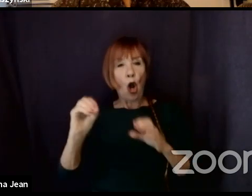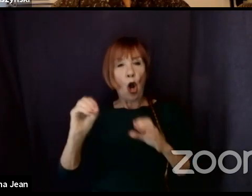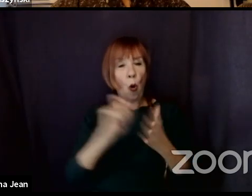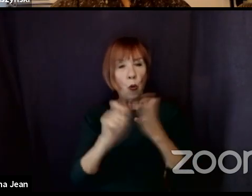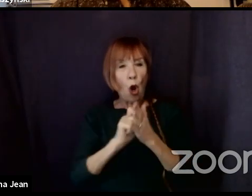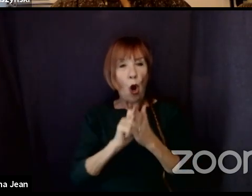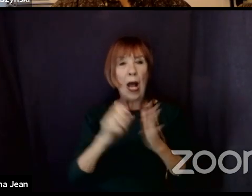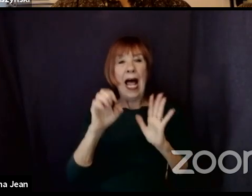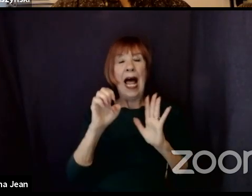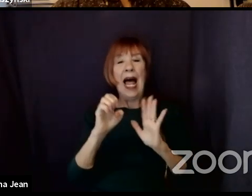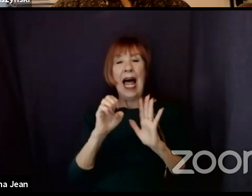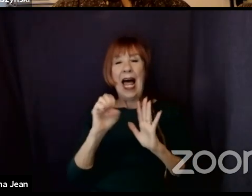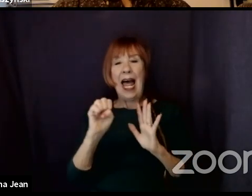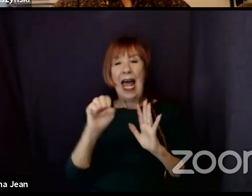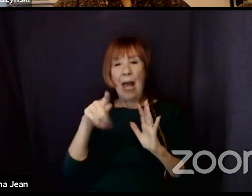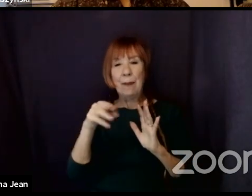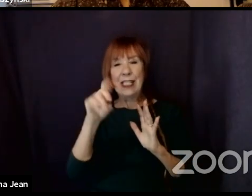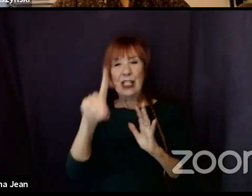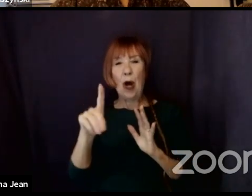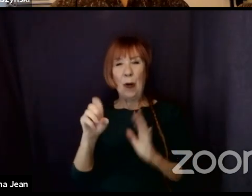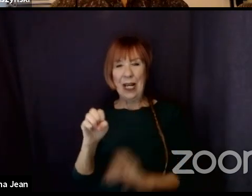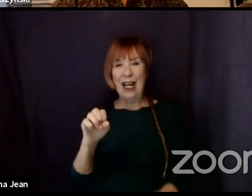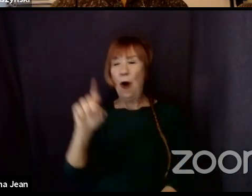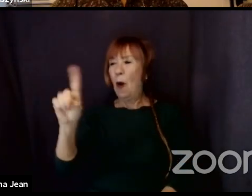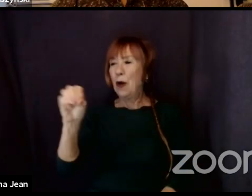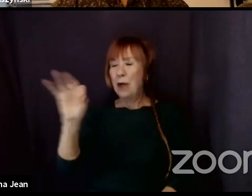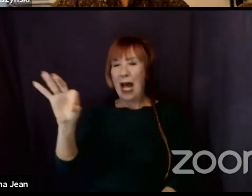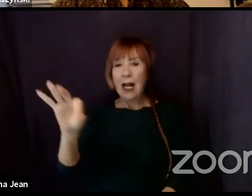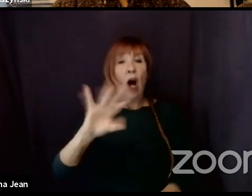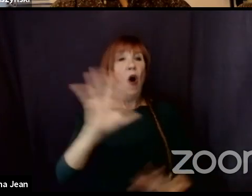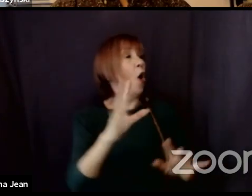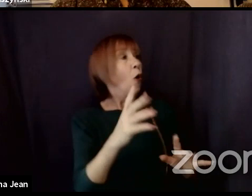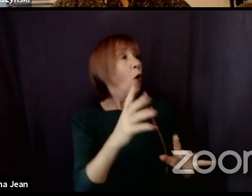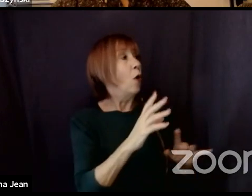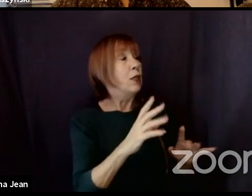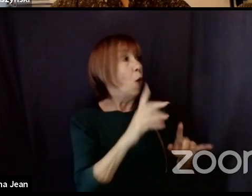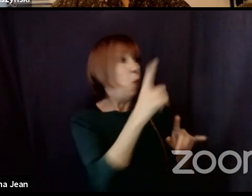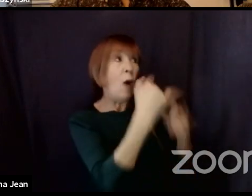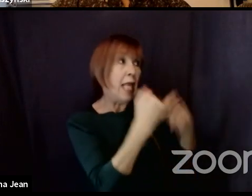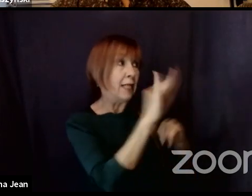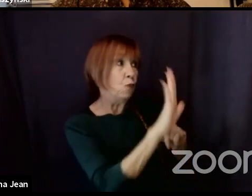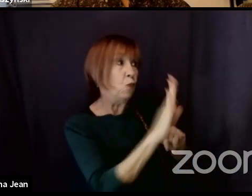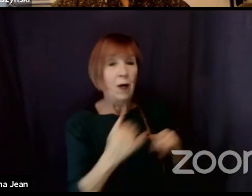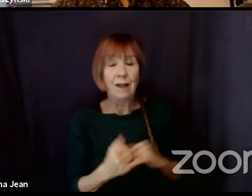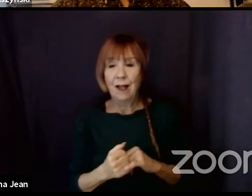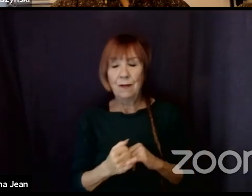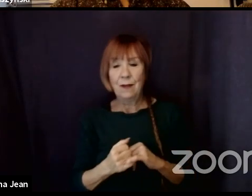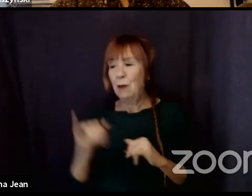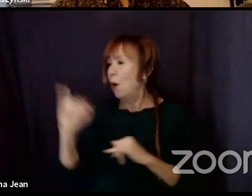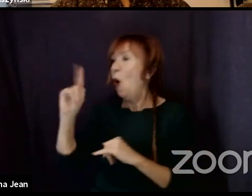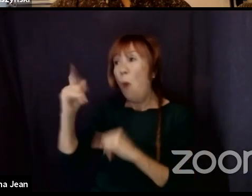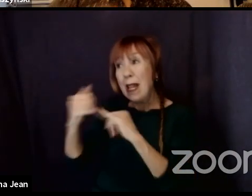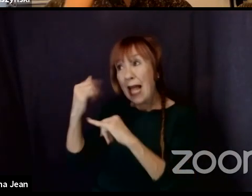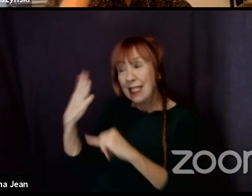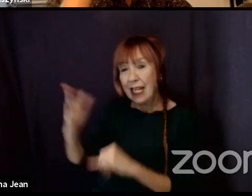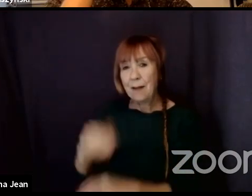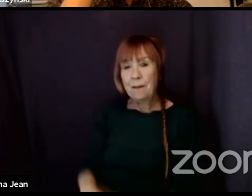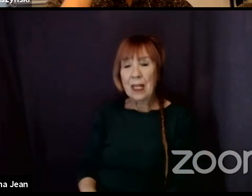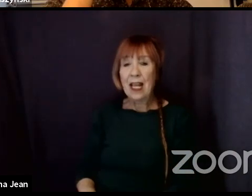Nice. Probably, Cary. That's your time. Hey, I have to say one last thing. Go forth. I would be remiss if I didn't mention my one